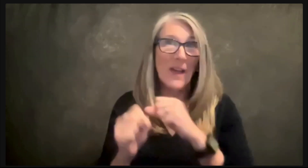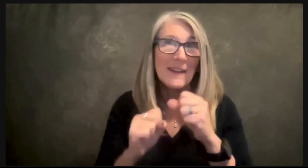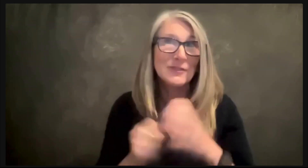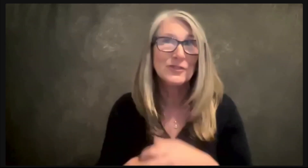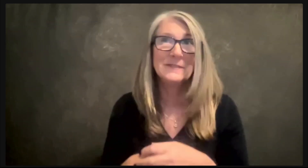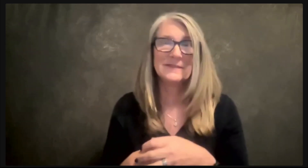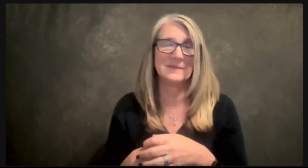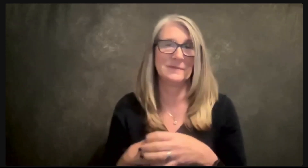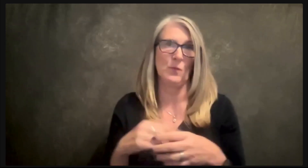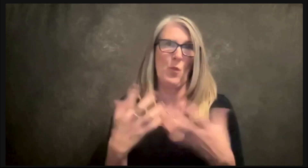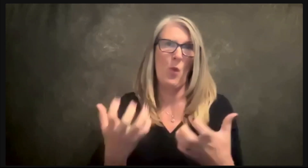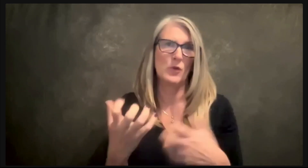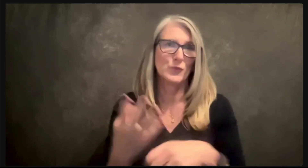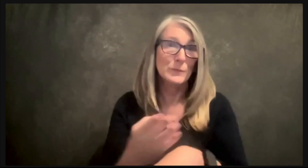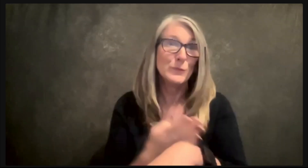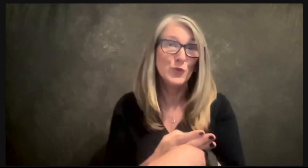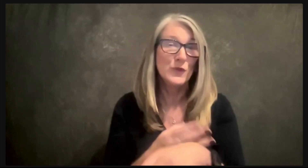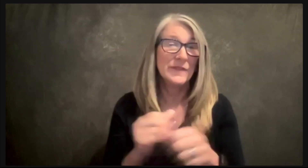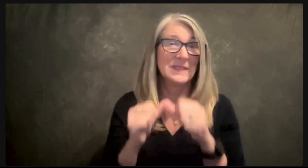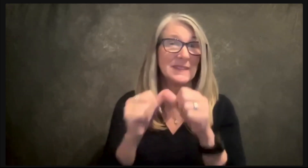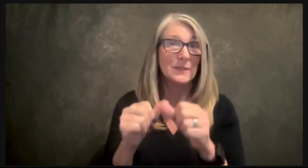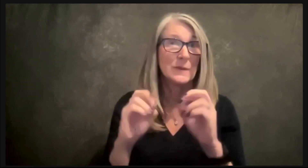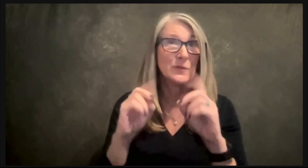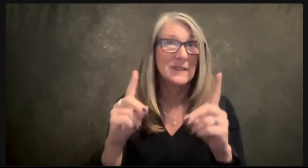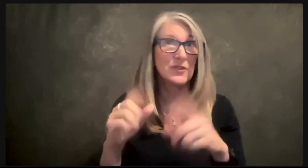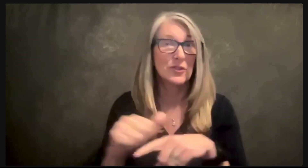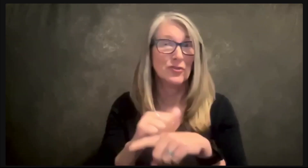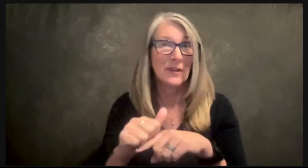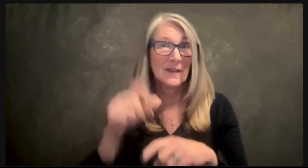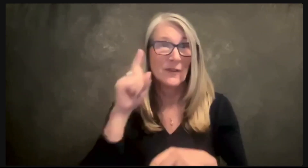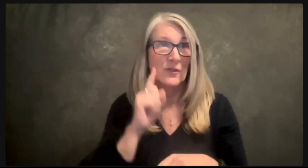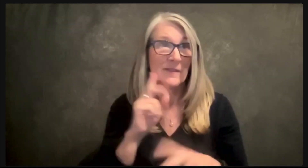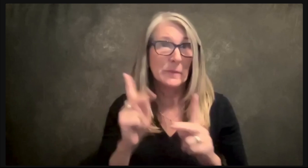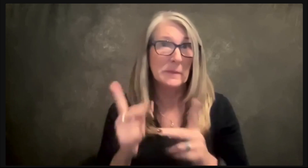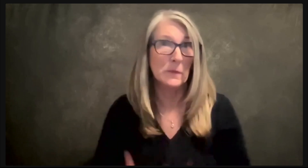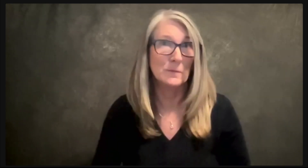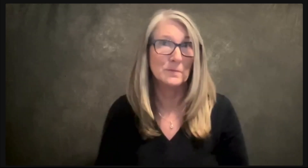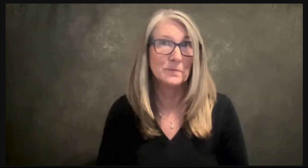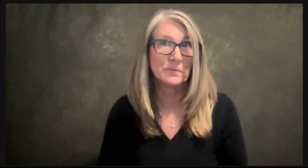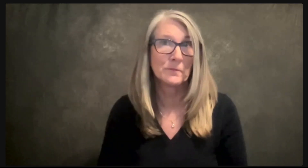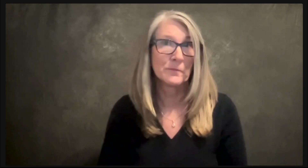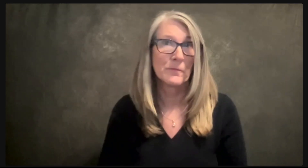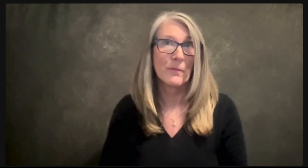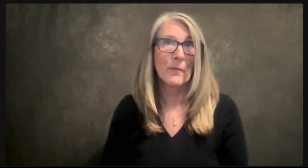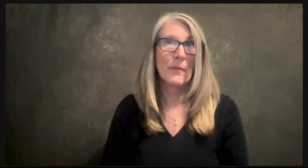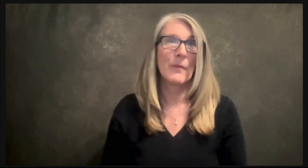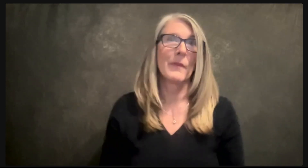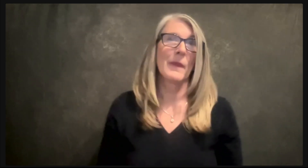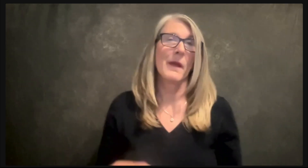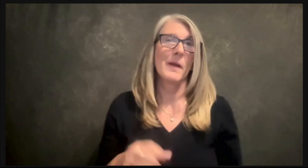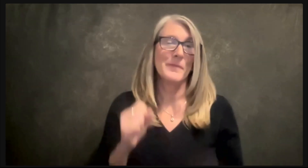networks, strategies to improve continuing education